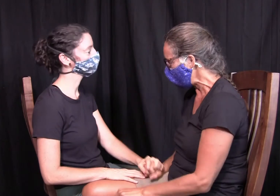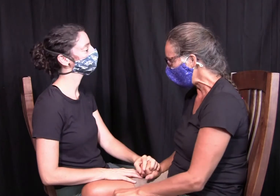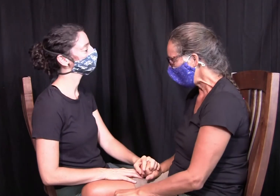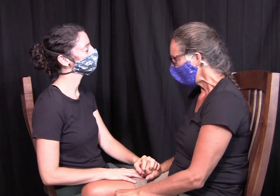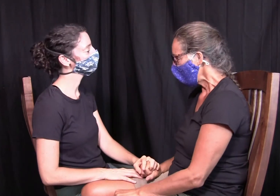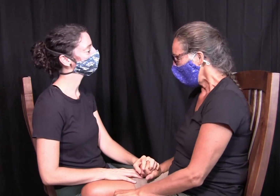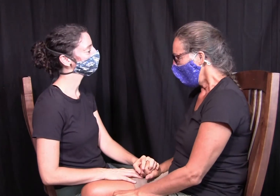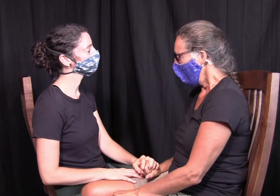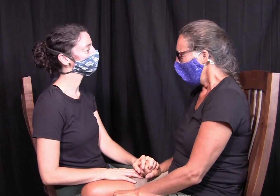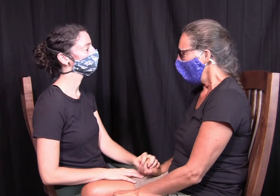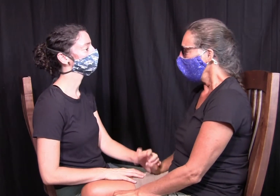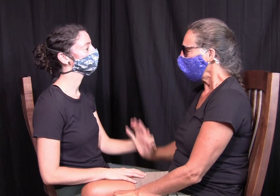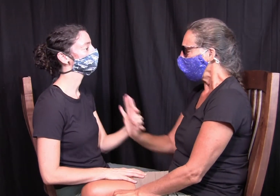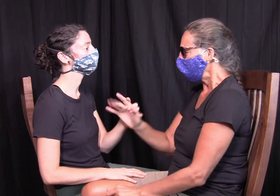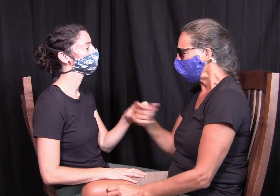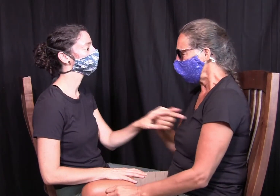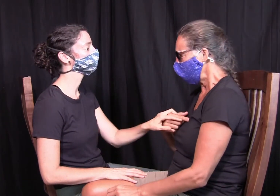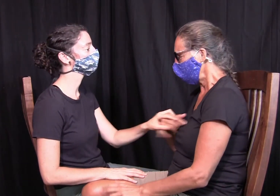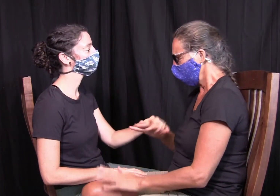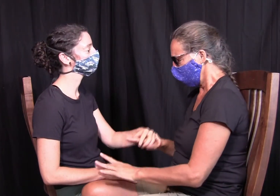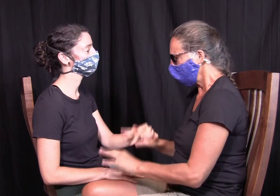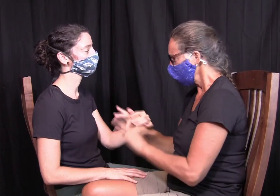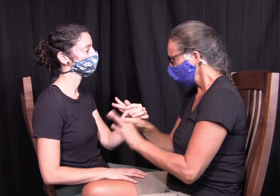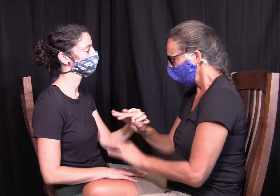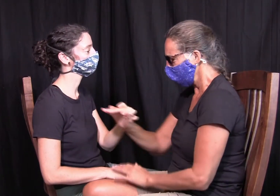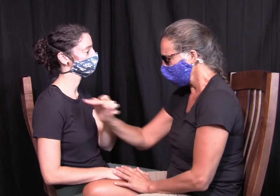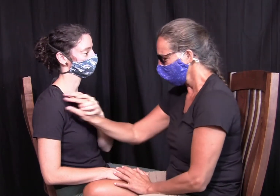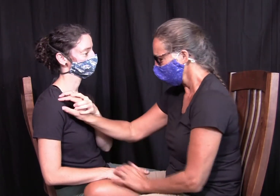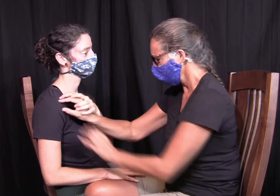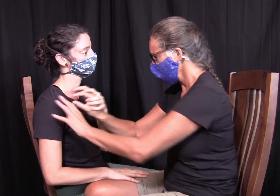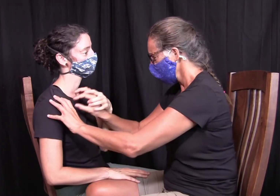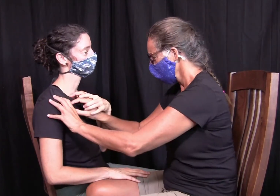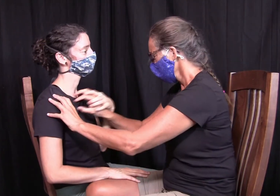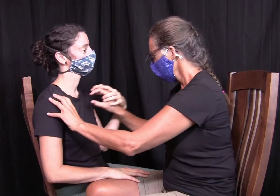auditory, visual and tactile.